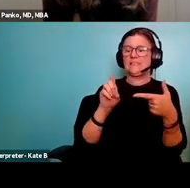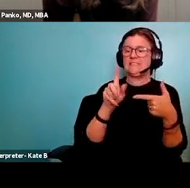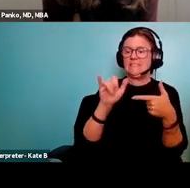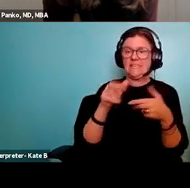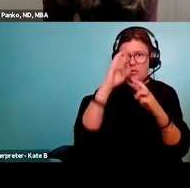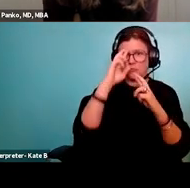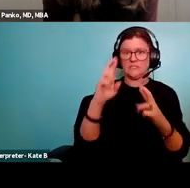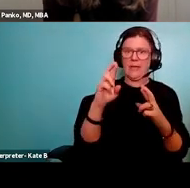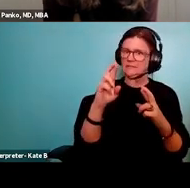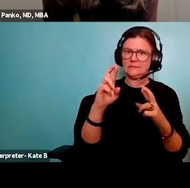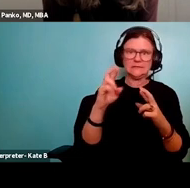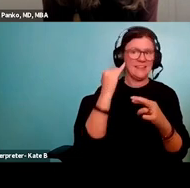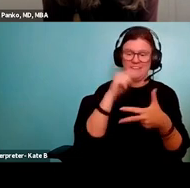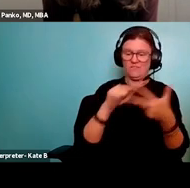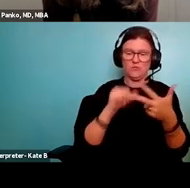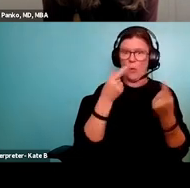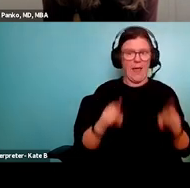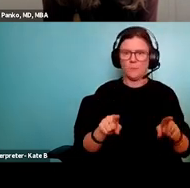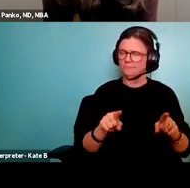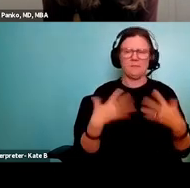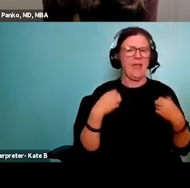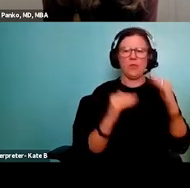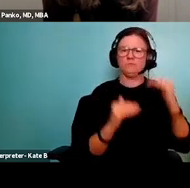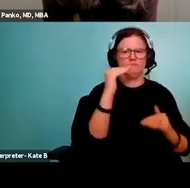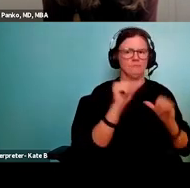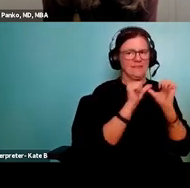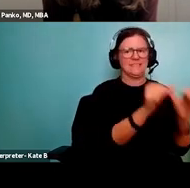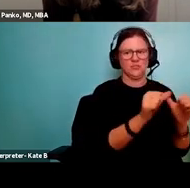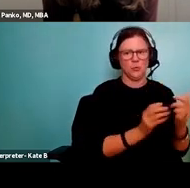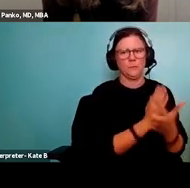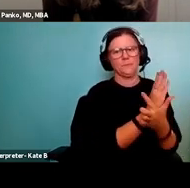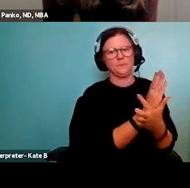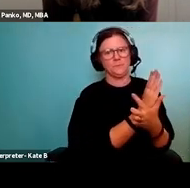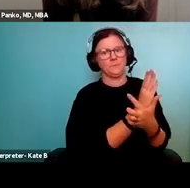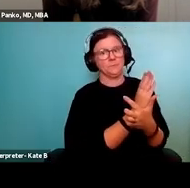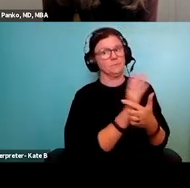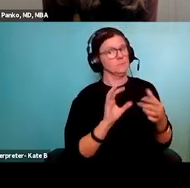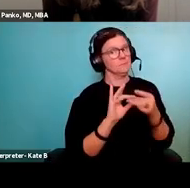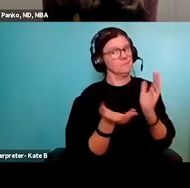we will continue to have health disparities. I’ve said that a few times, but I will say